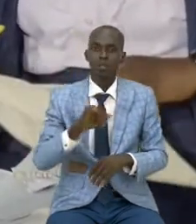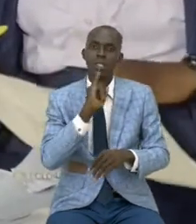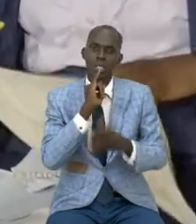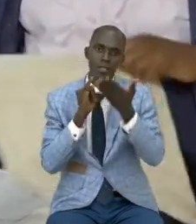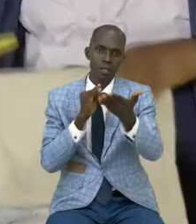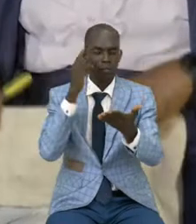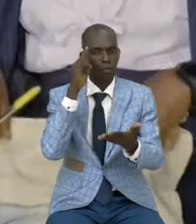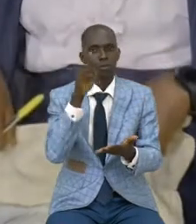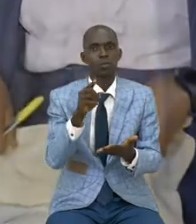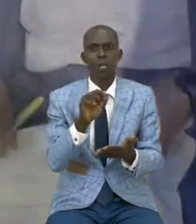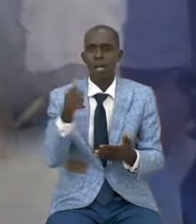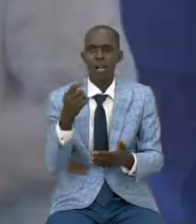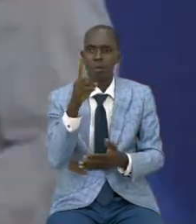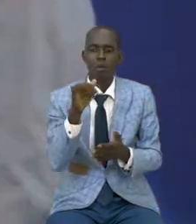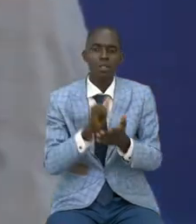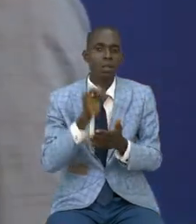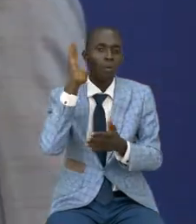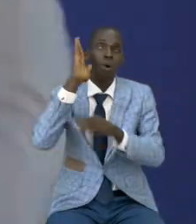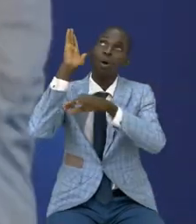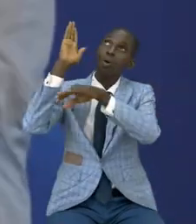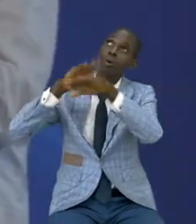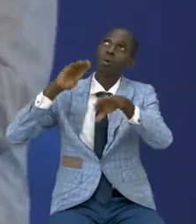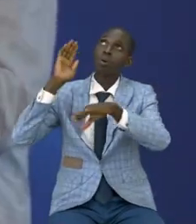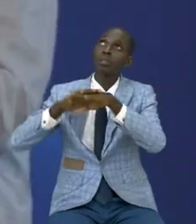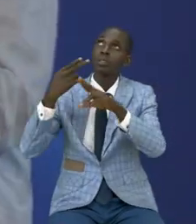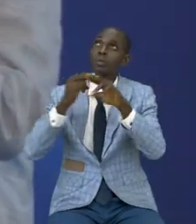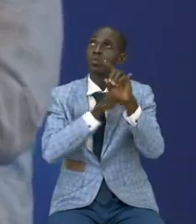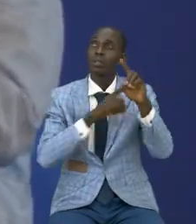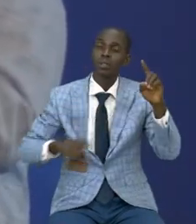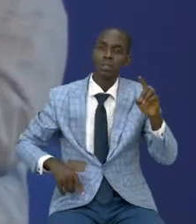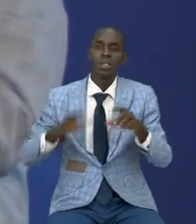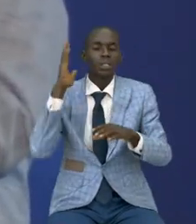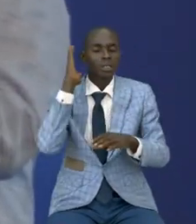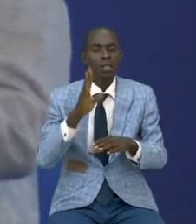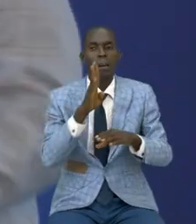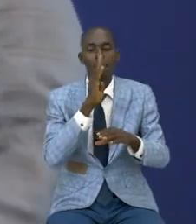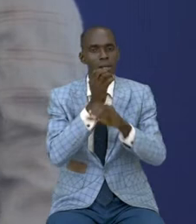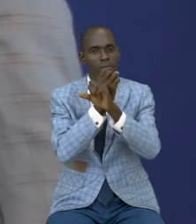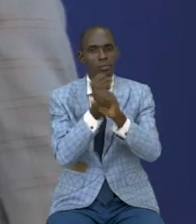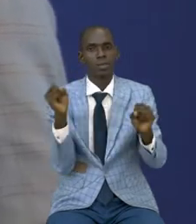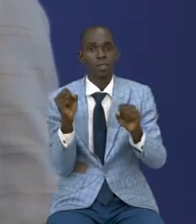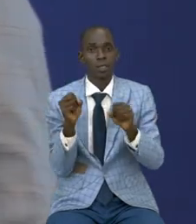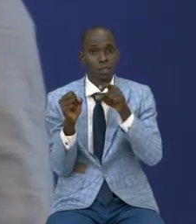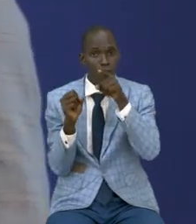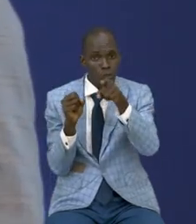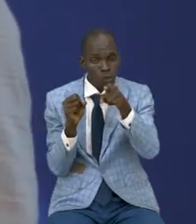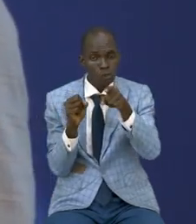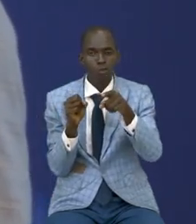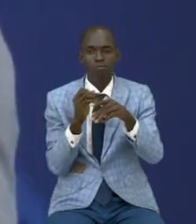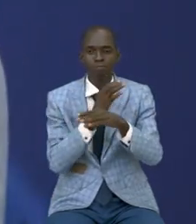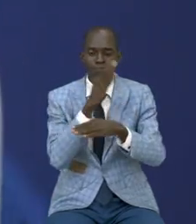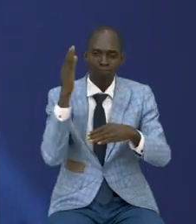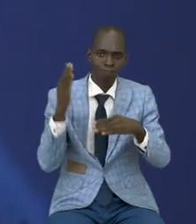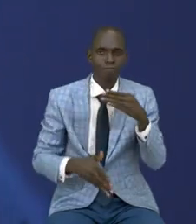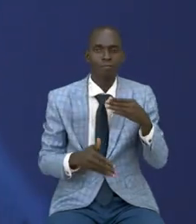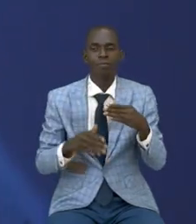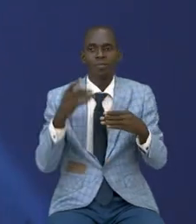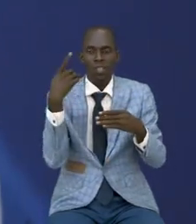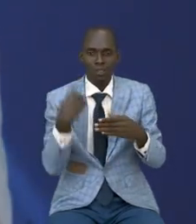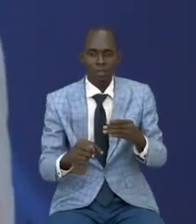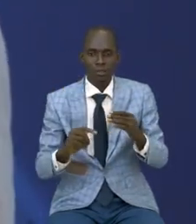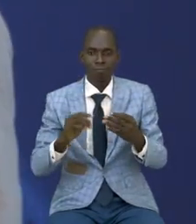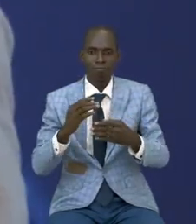shall call on the name of the lord shall be saved you finalize the deal tonight you are saved in